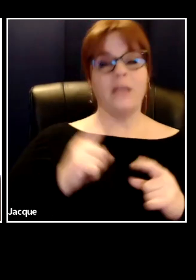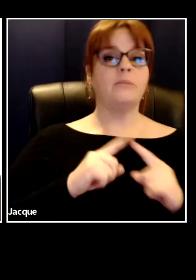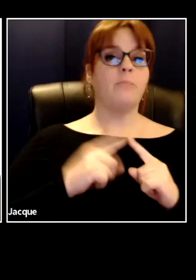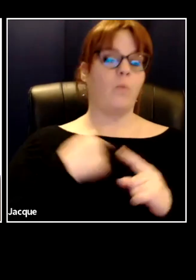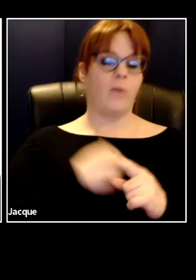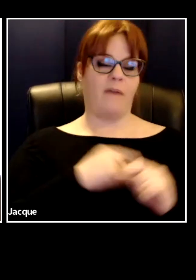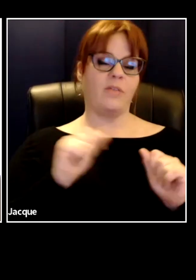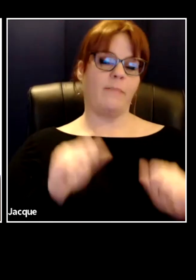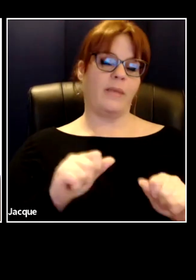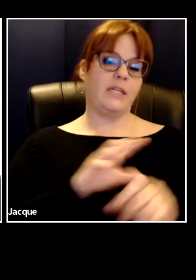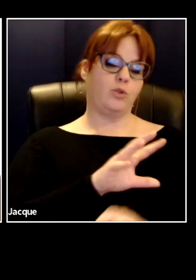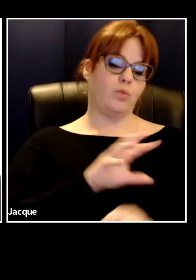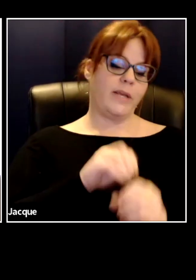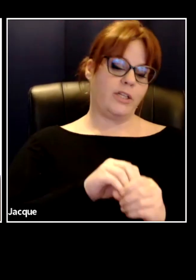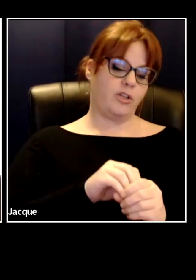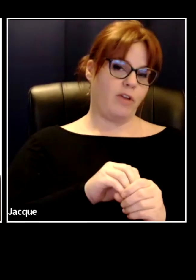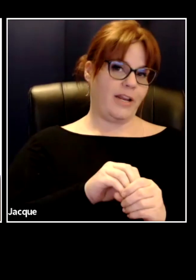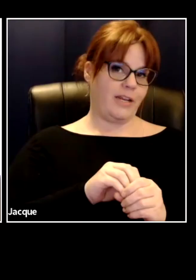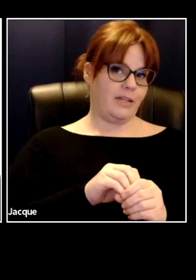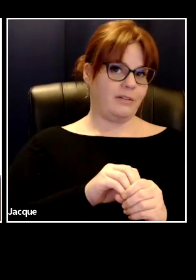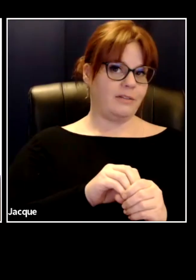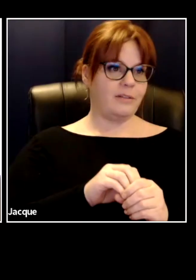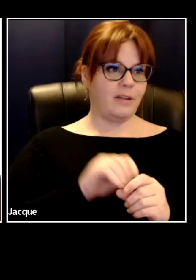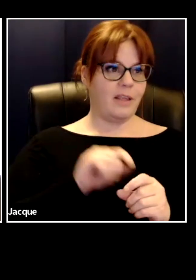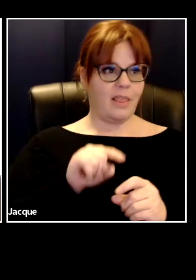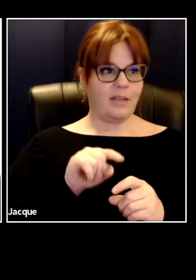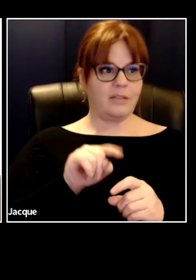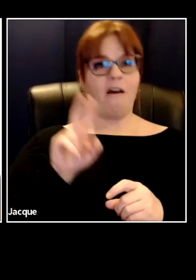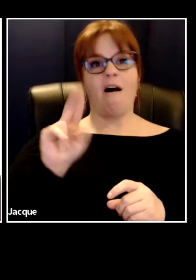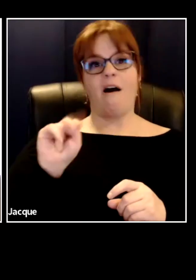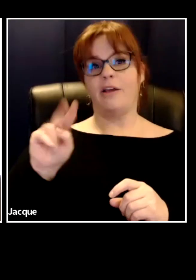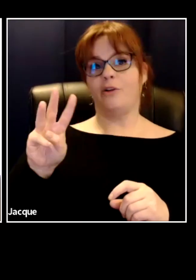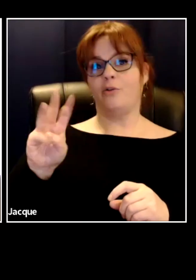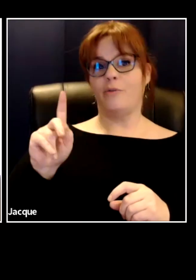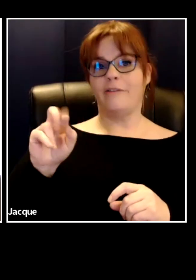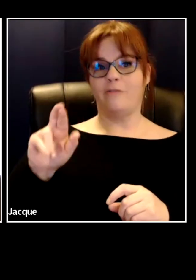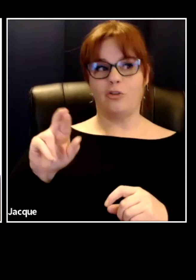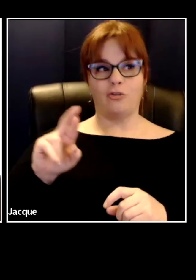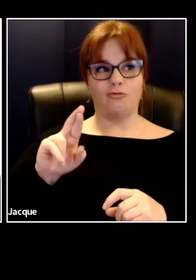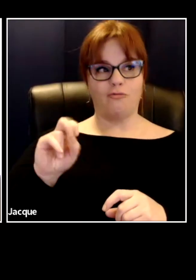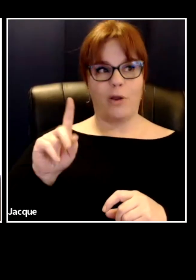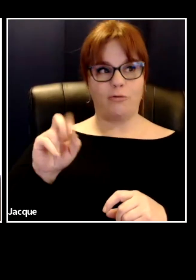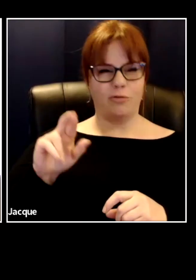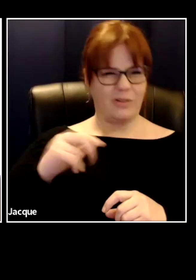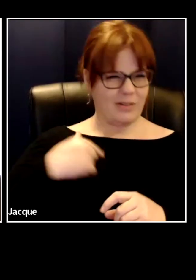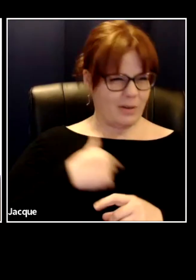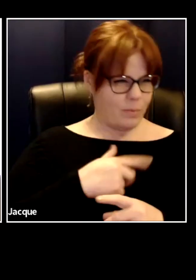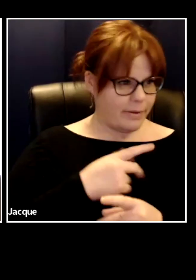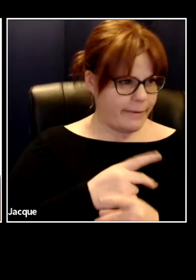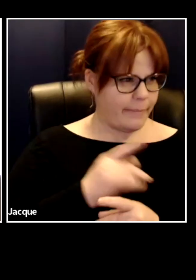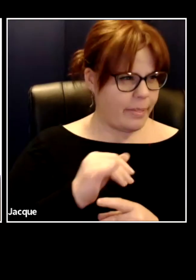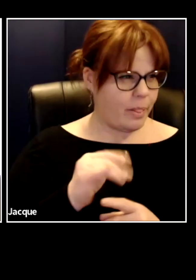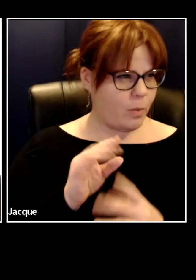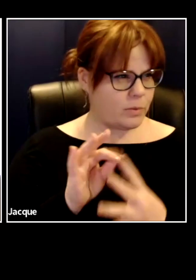into this particular Unweaver router where uh did we keep that in those options here I think.